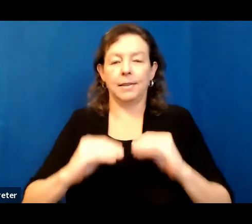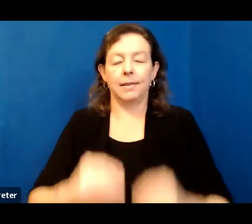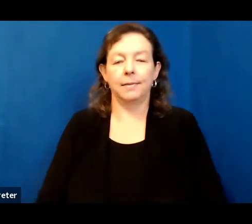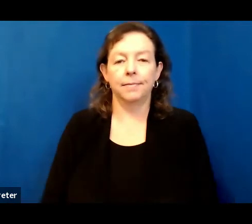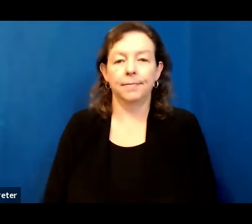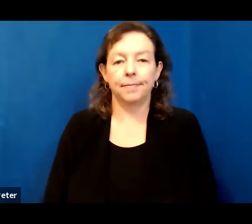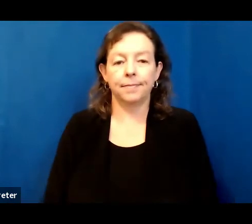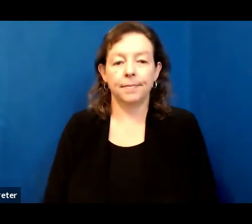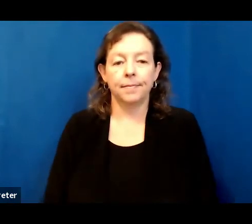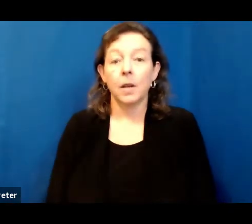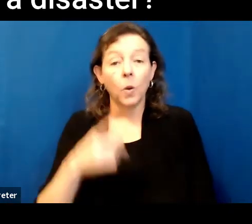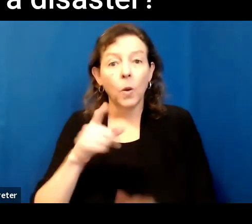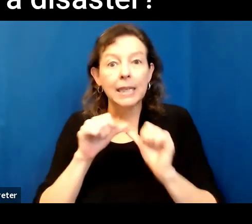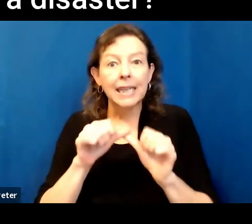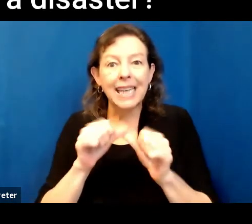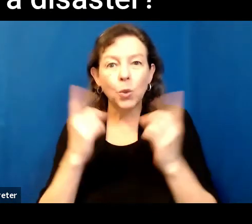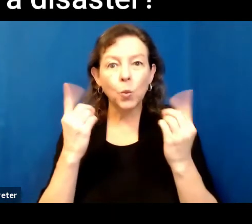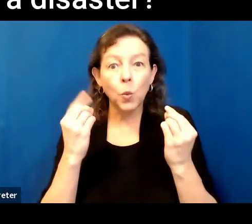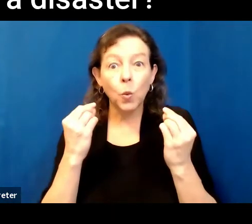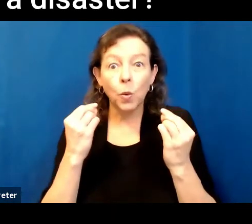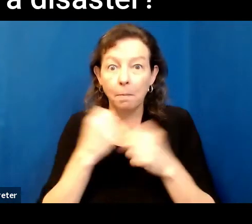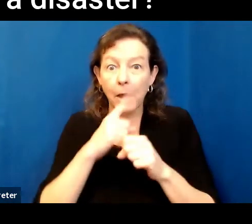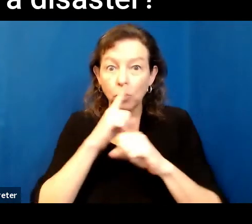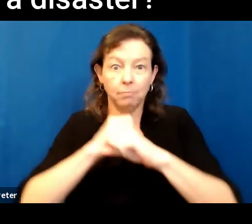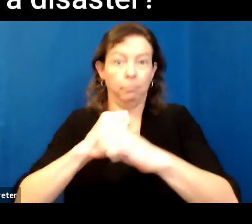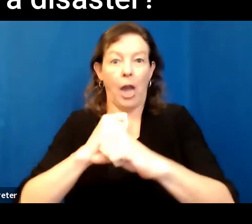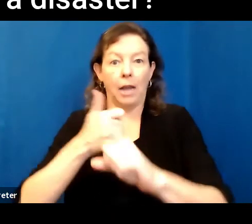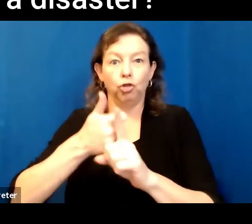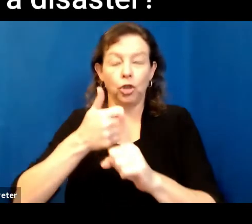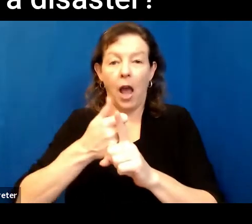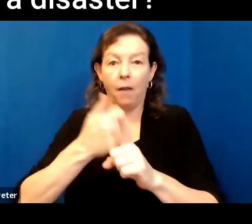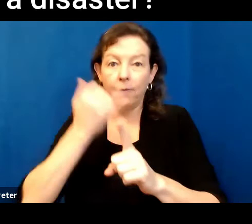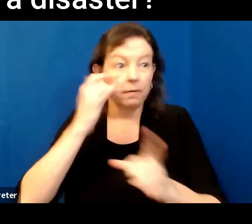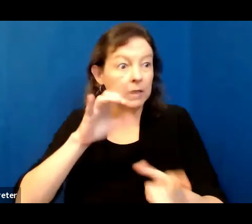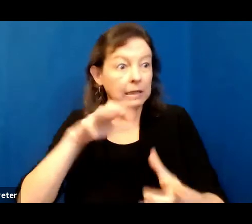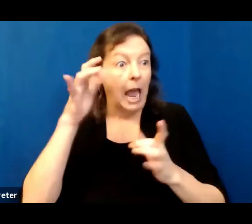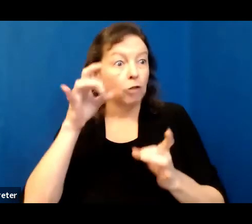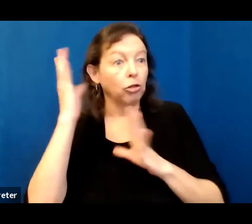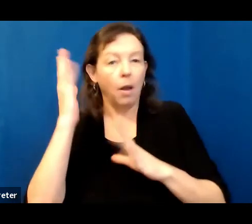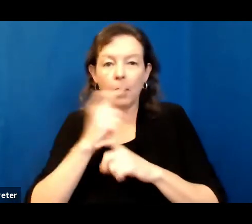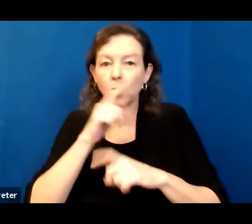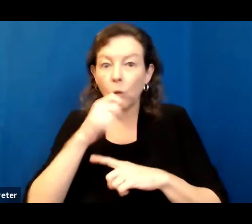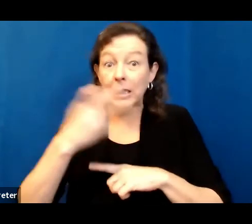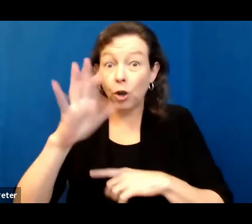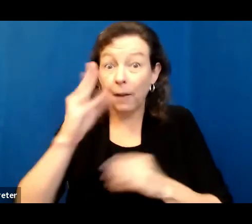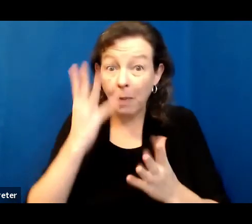So how can you continue to prevent identity theft after a disaster? Always document the damage,